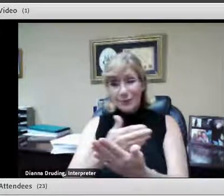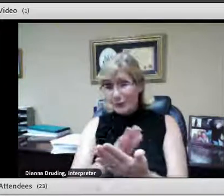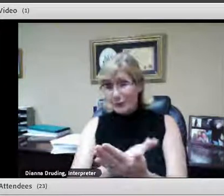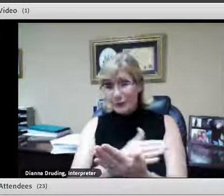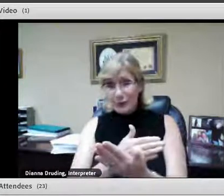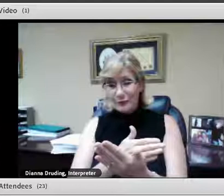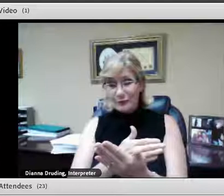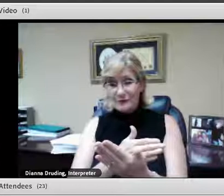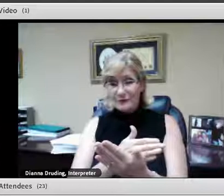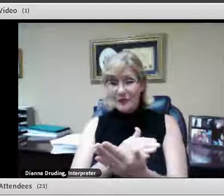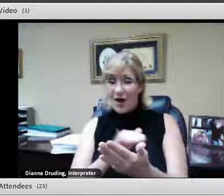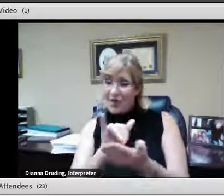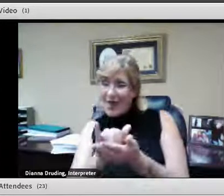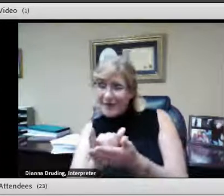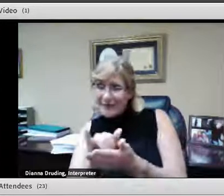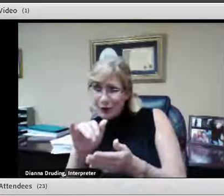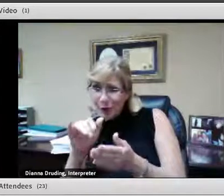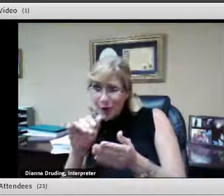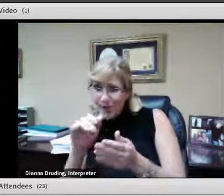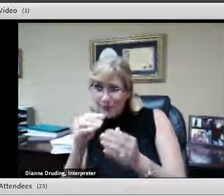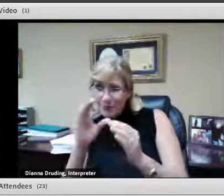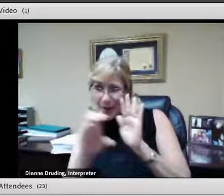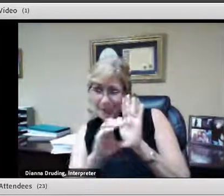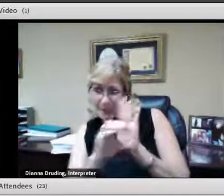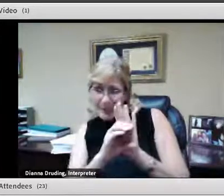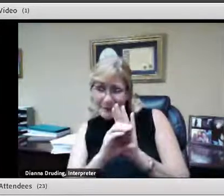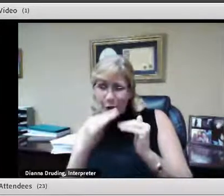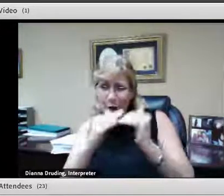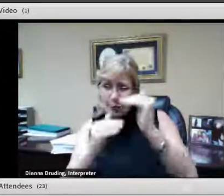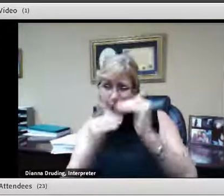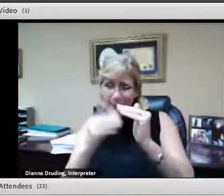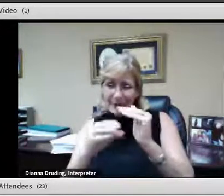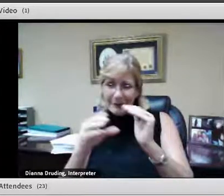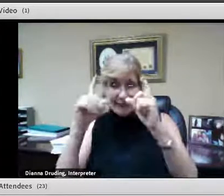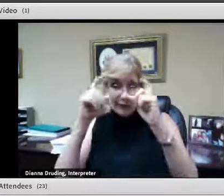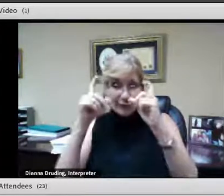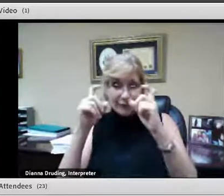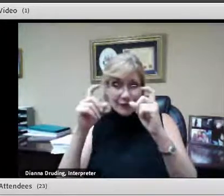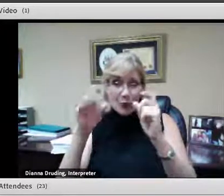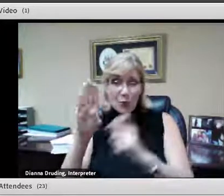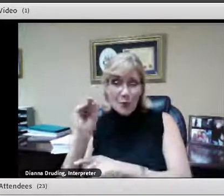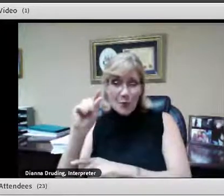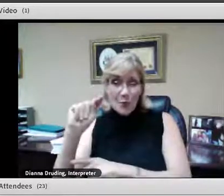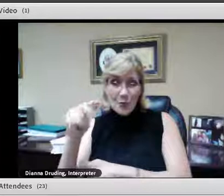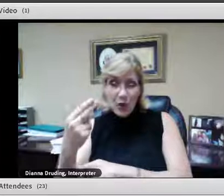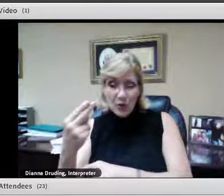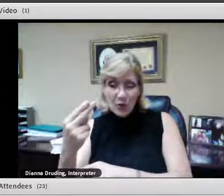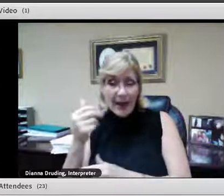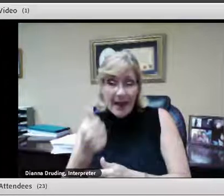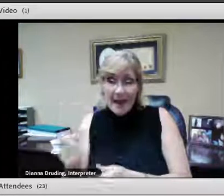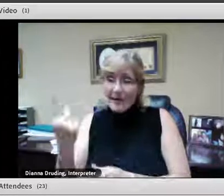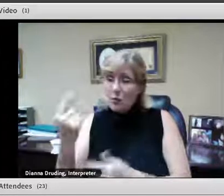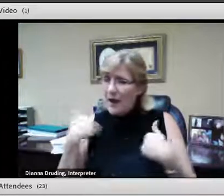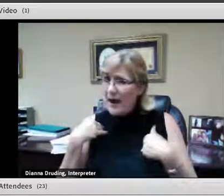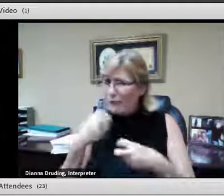That little STEAM Picture, they're building a photo booth. Ryan: Nelly can't hear anything. Is anybody else having any problems hearing?